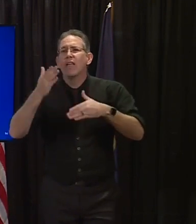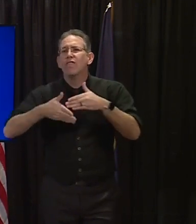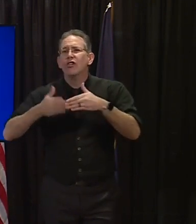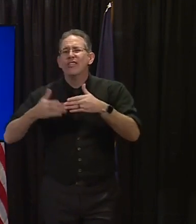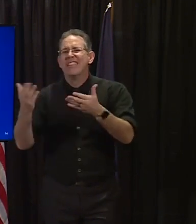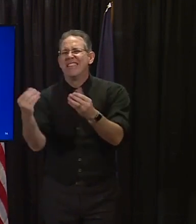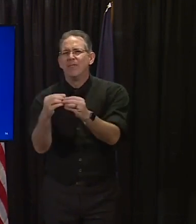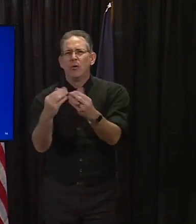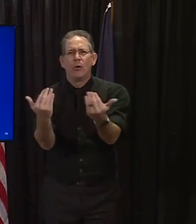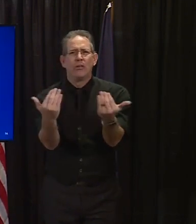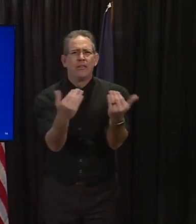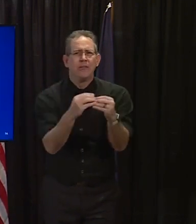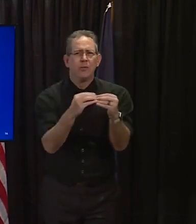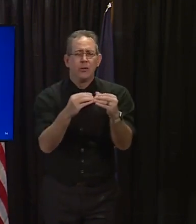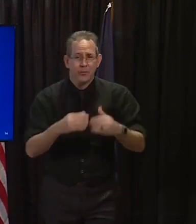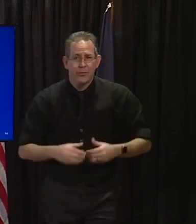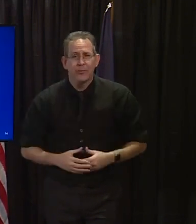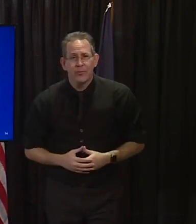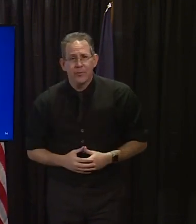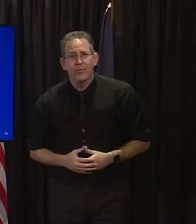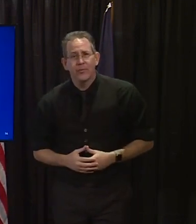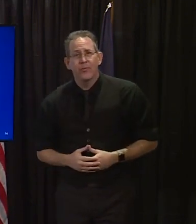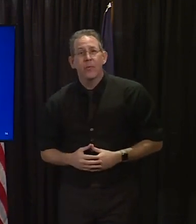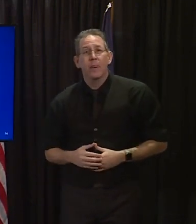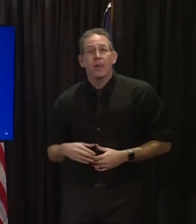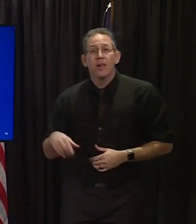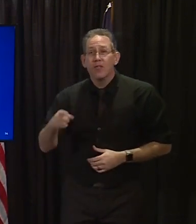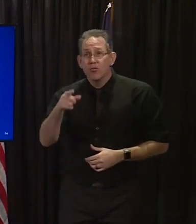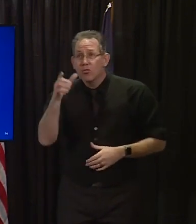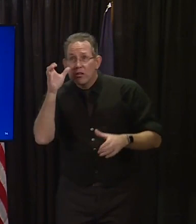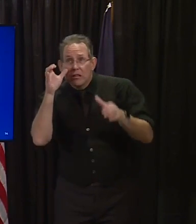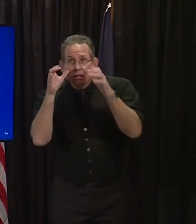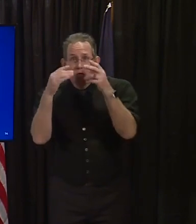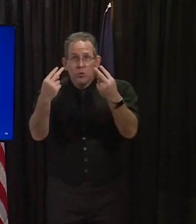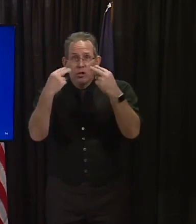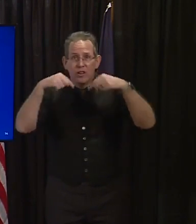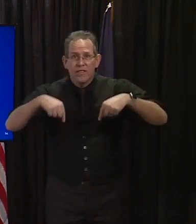full dosage to go and get the booster shot to get the full protection. And